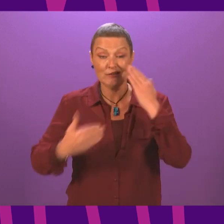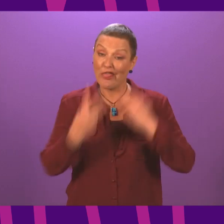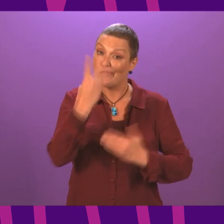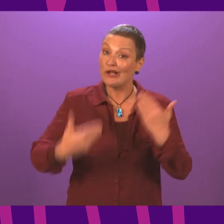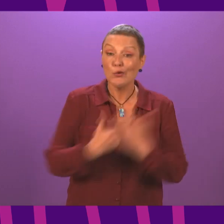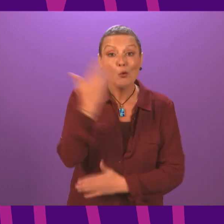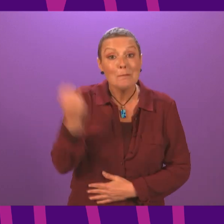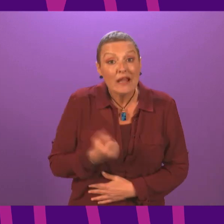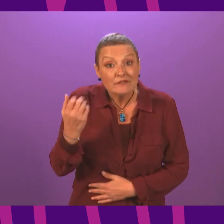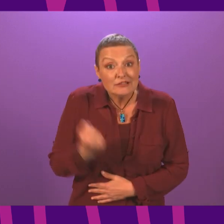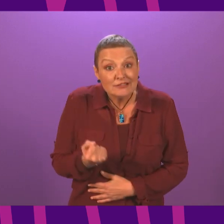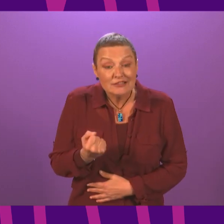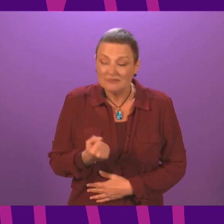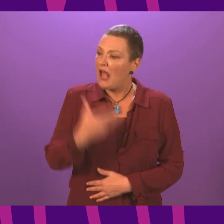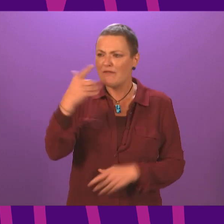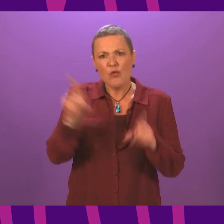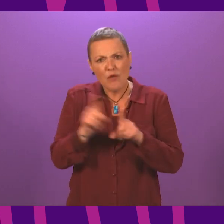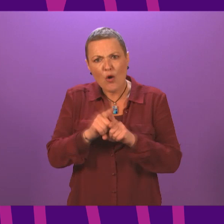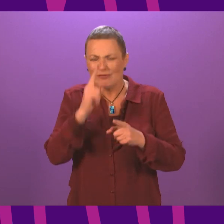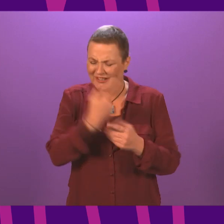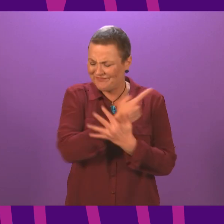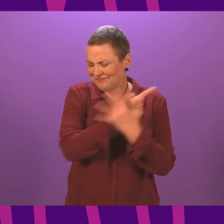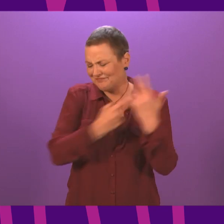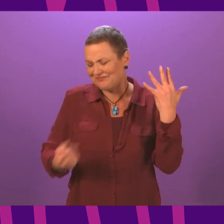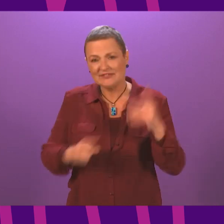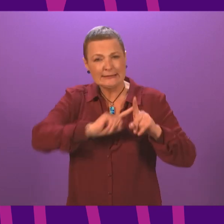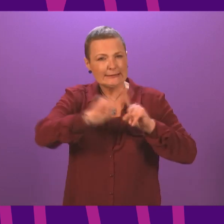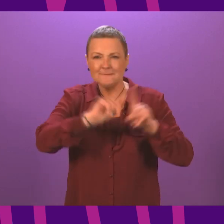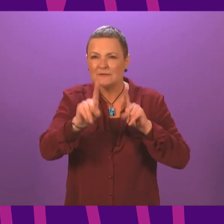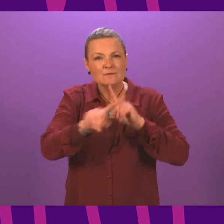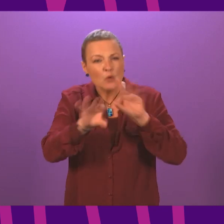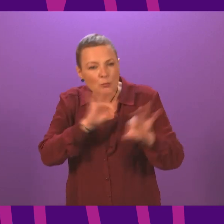of increased support to people to mitigate the pressures that the pandemic has caused.